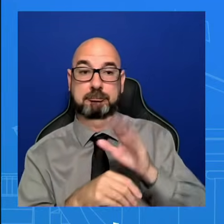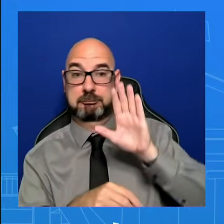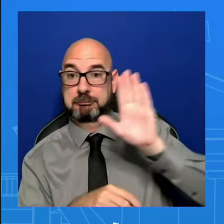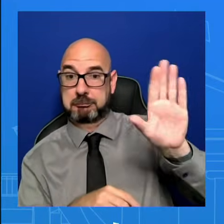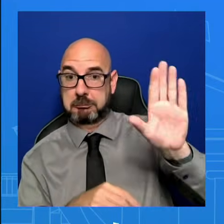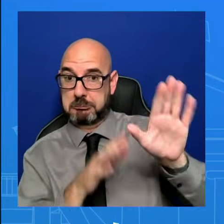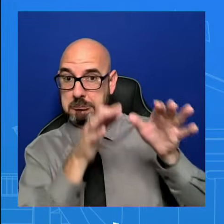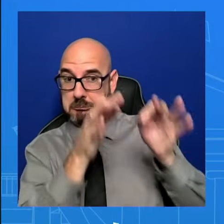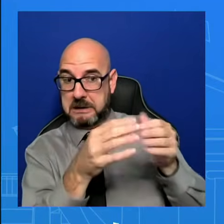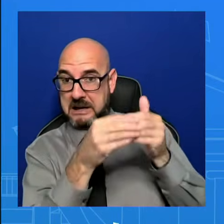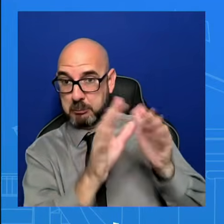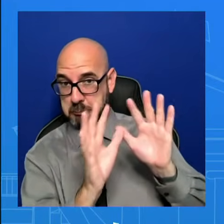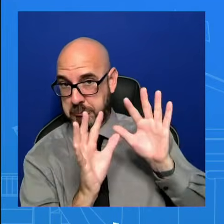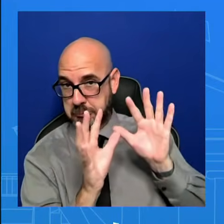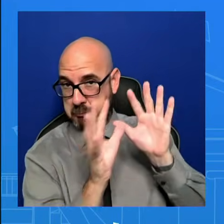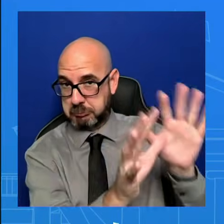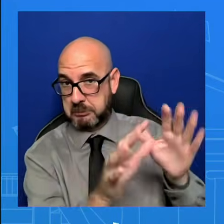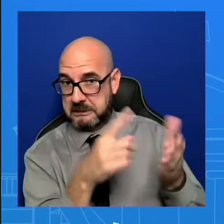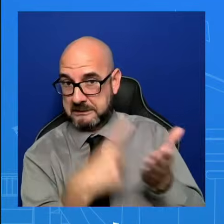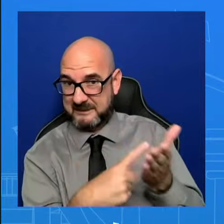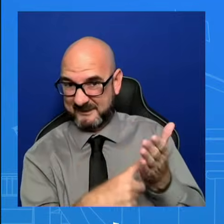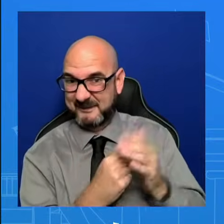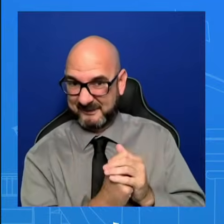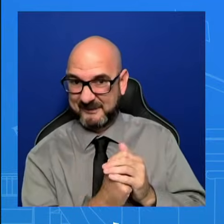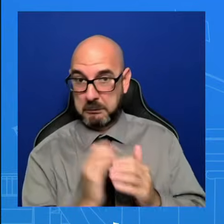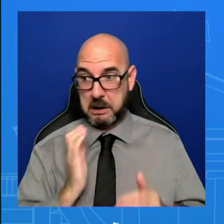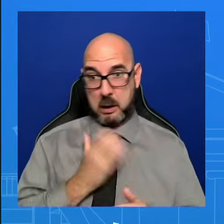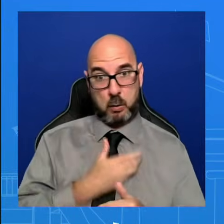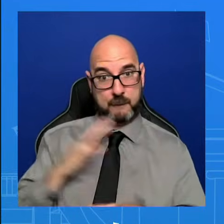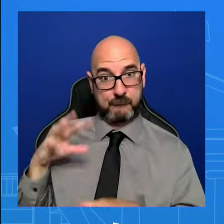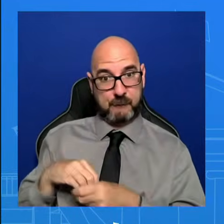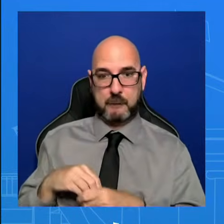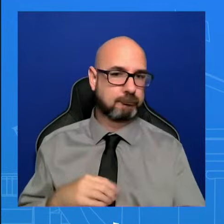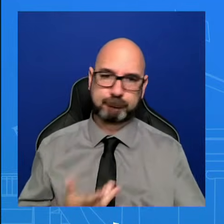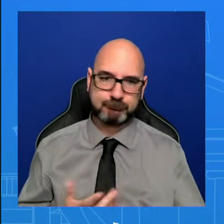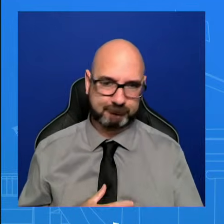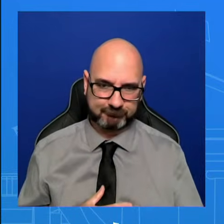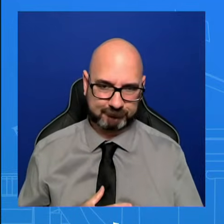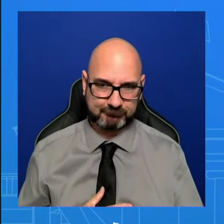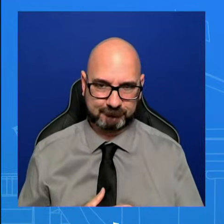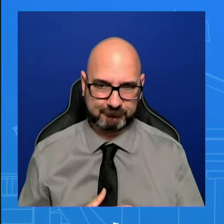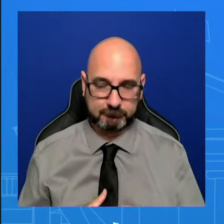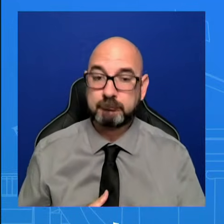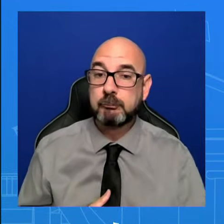That's not something we get involved in. Go ahead. The Press: Thanks, Karine. I'm wondering if the White House has any response